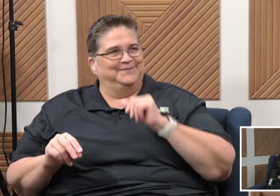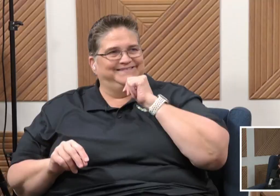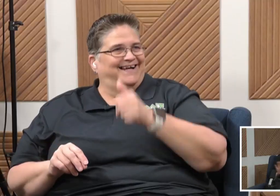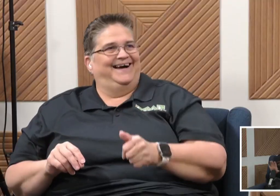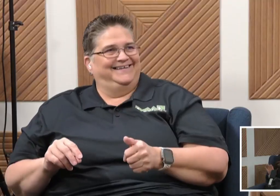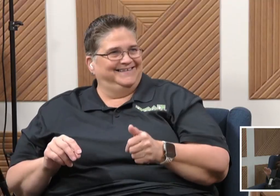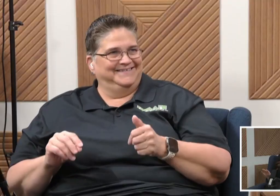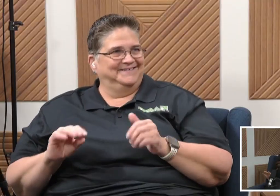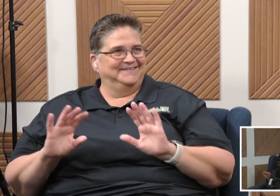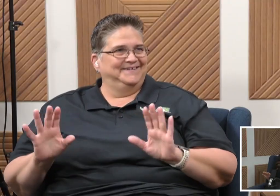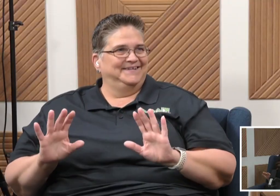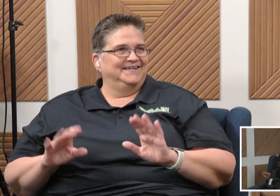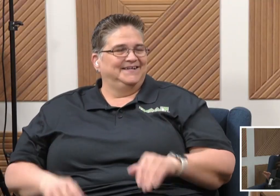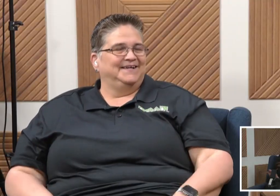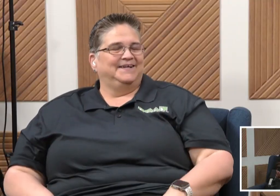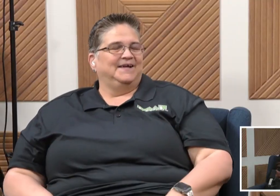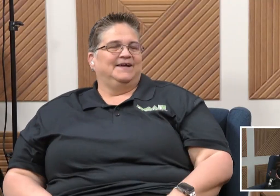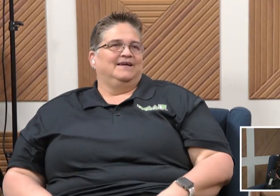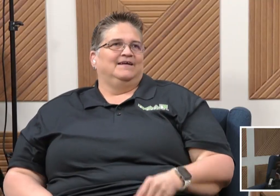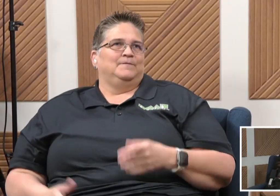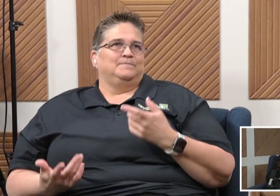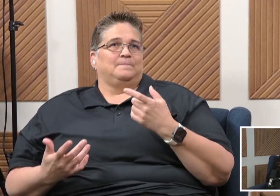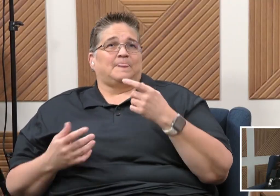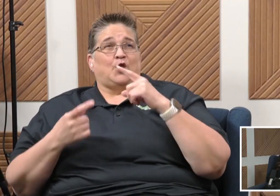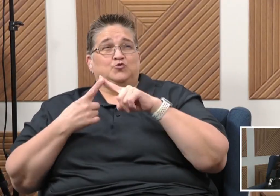No, no, no, no, no, no, no. So just because they signed does not mean they're an interpreter.